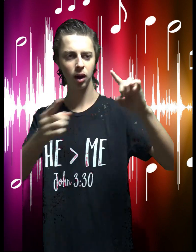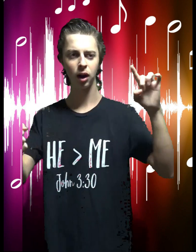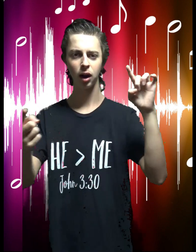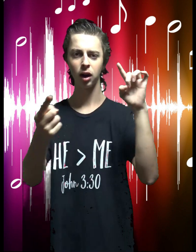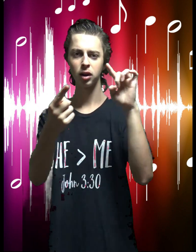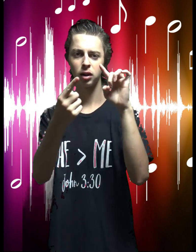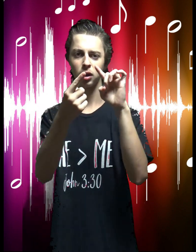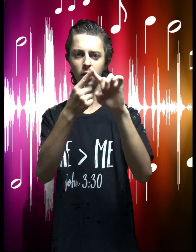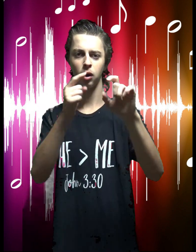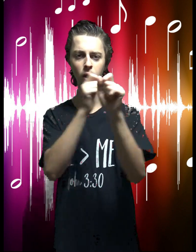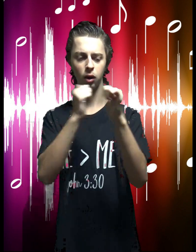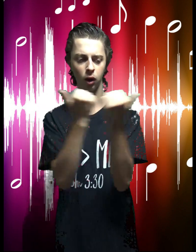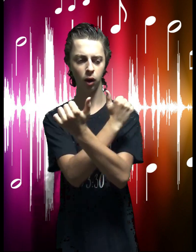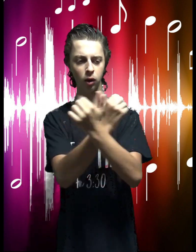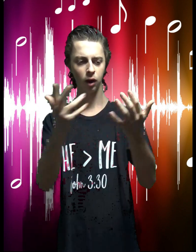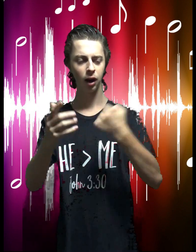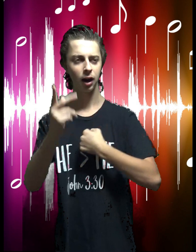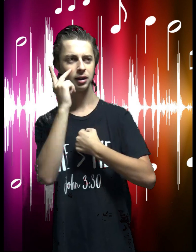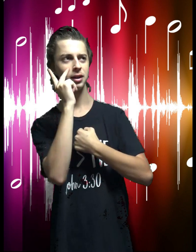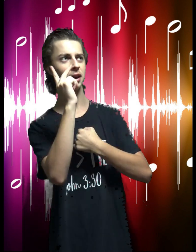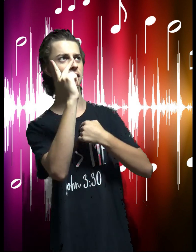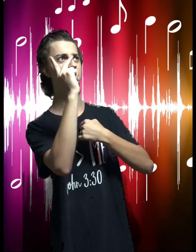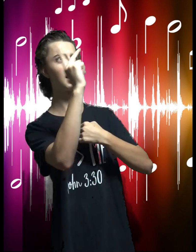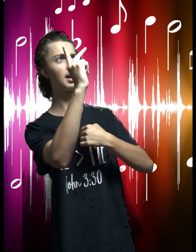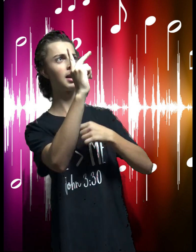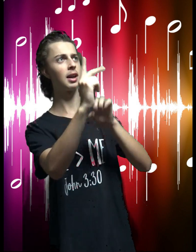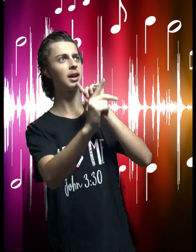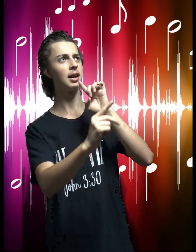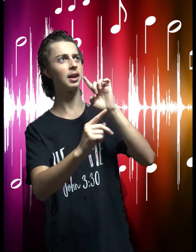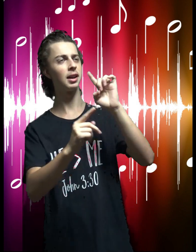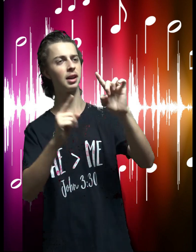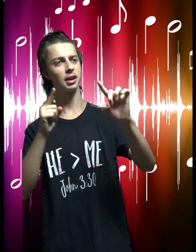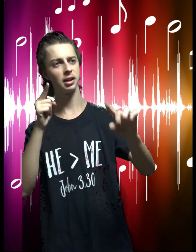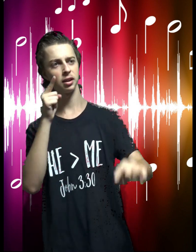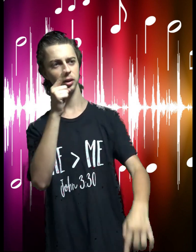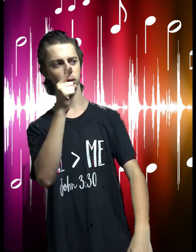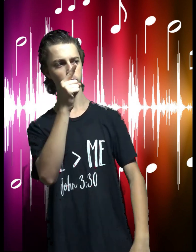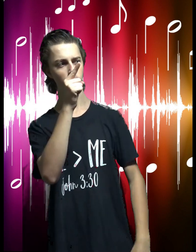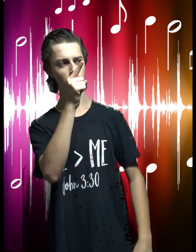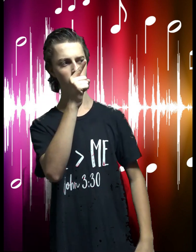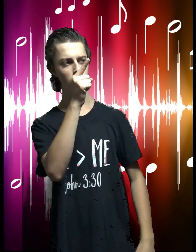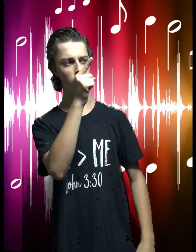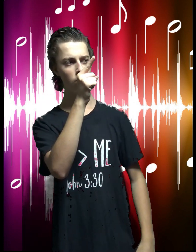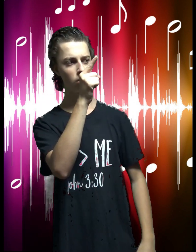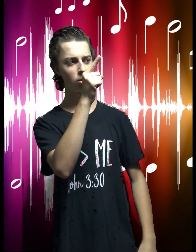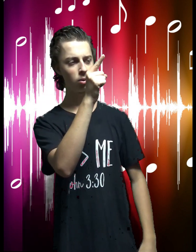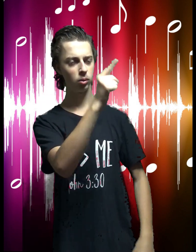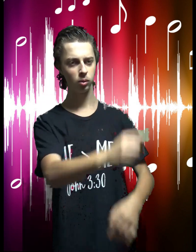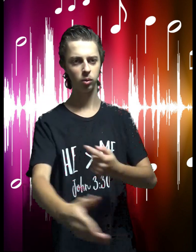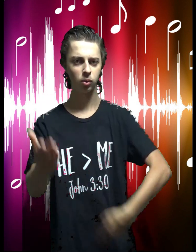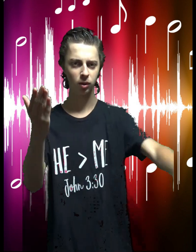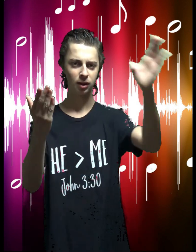Until all I see is You